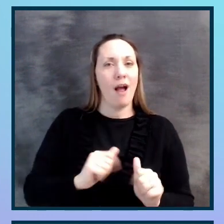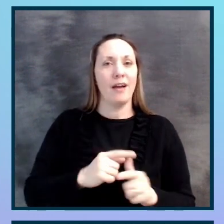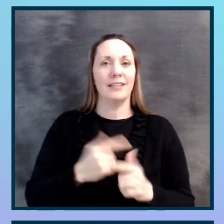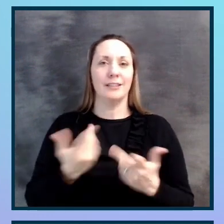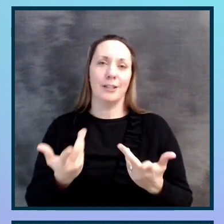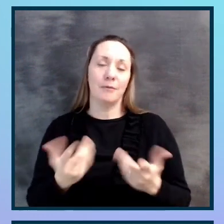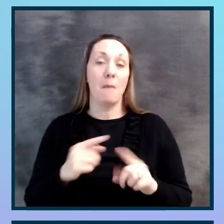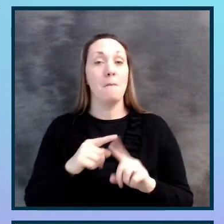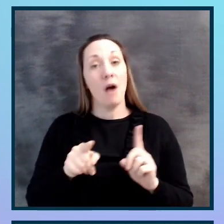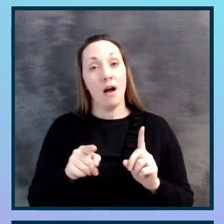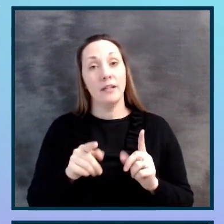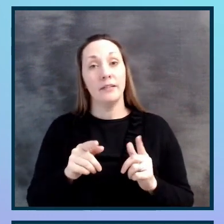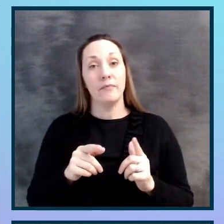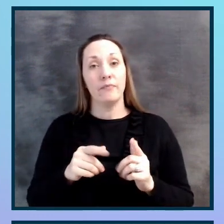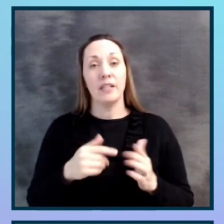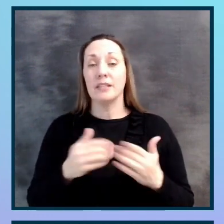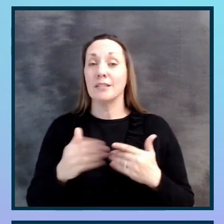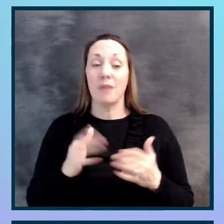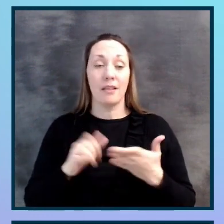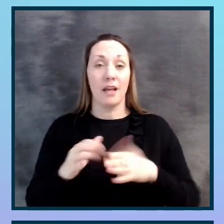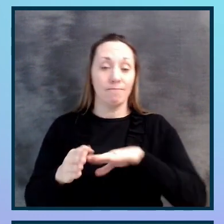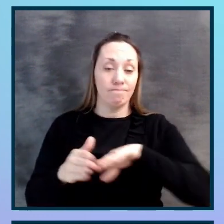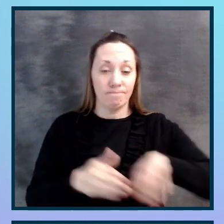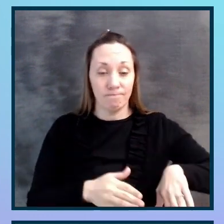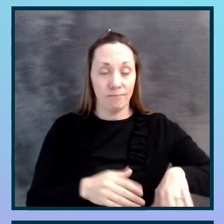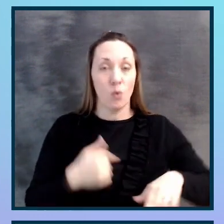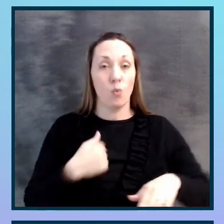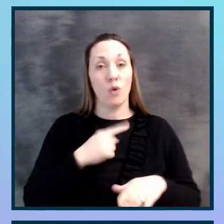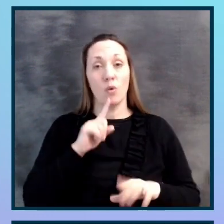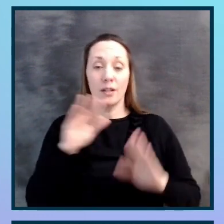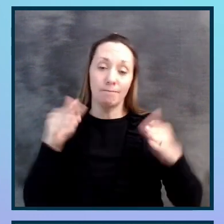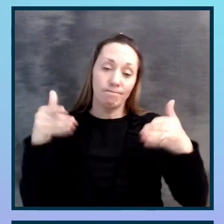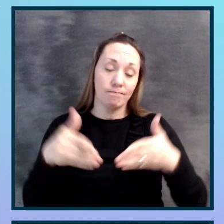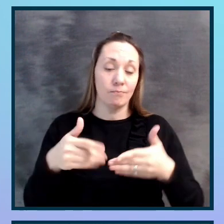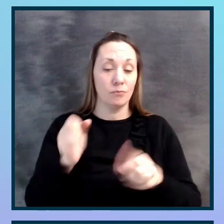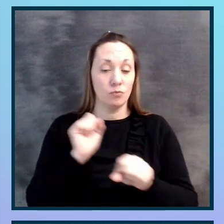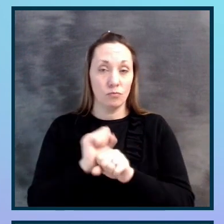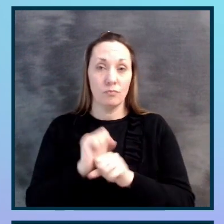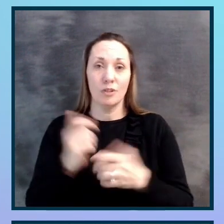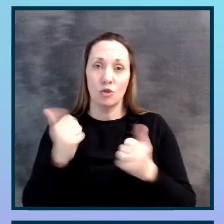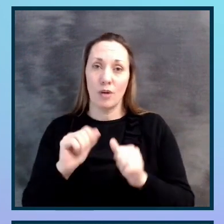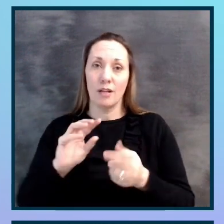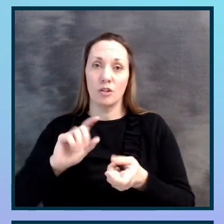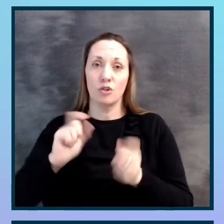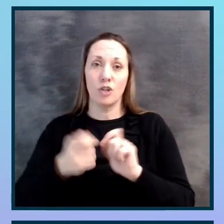but despite that we're really putting in the work to change the culture and the practices at Slack